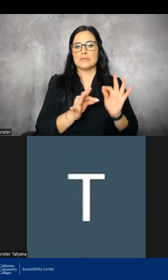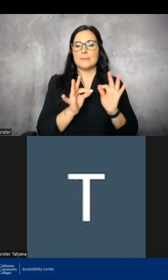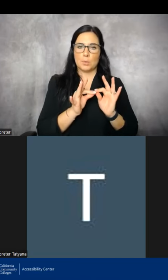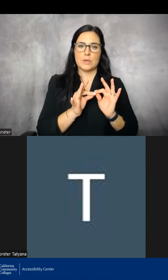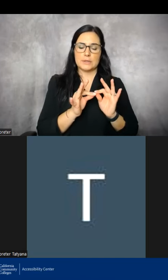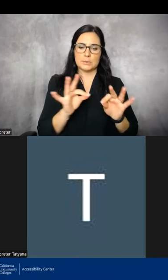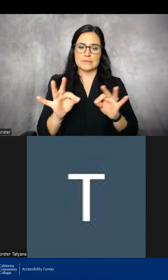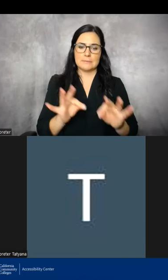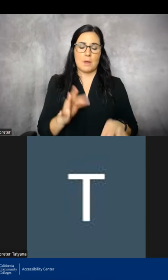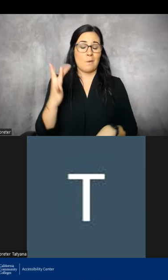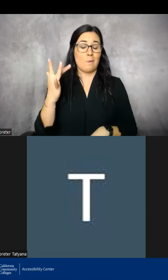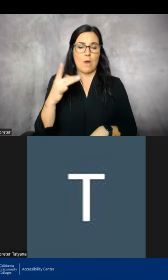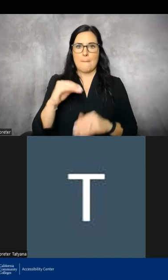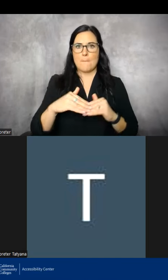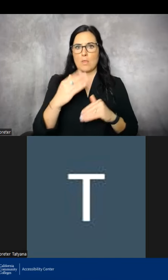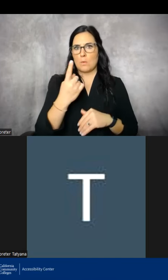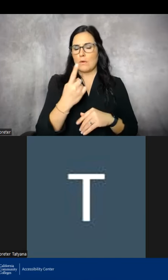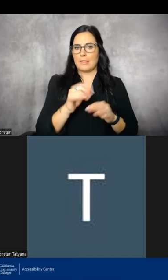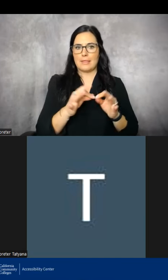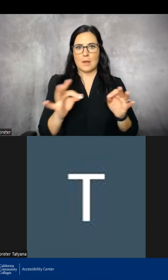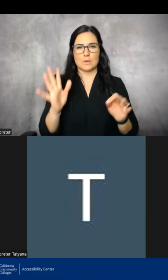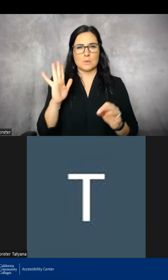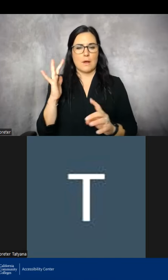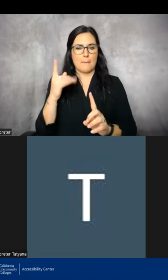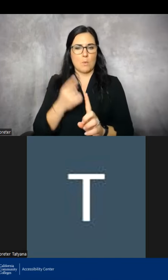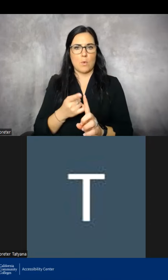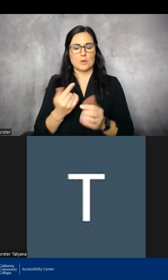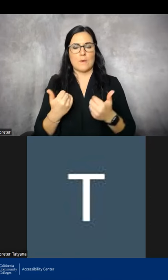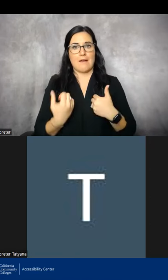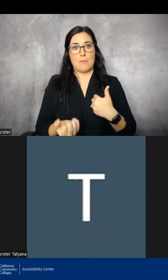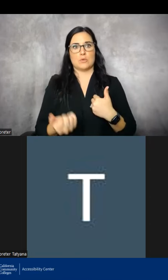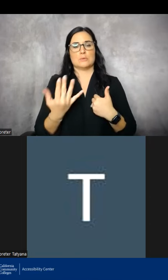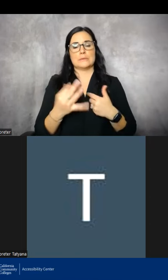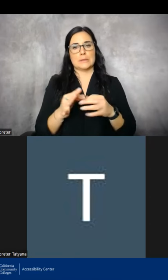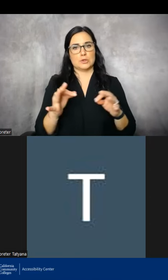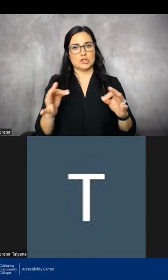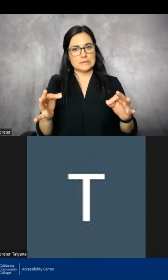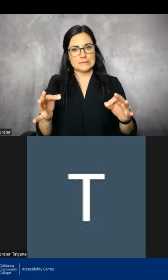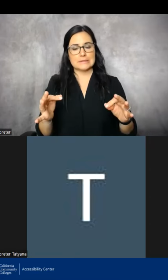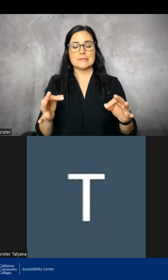Why there's more than one language, what was the purpose of that and then when we know that we can think